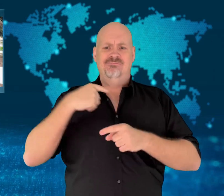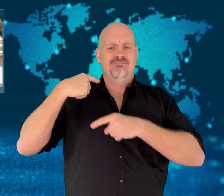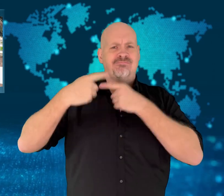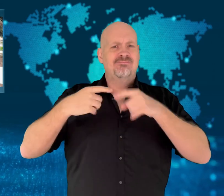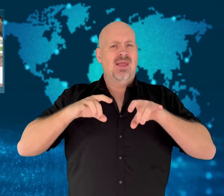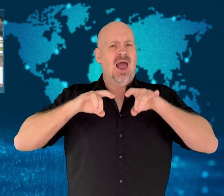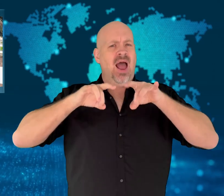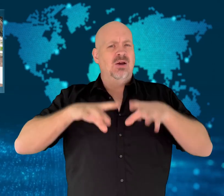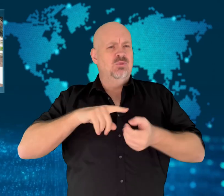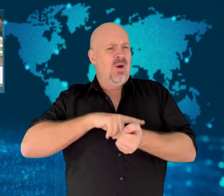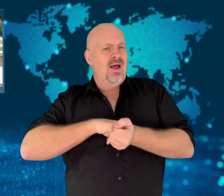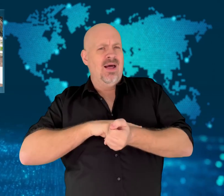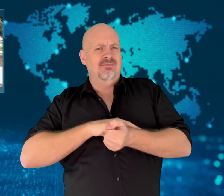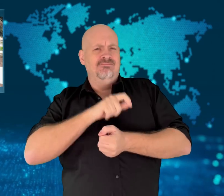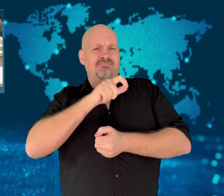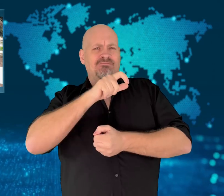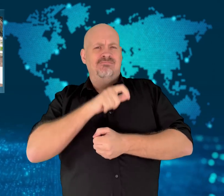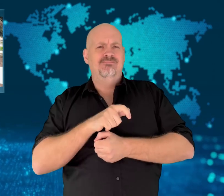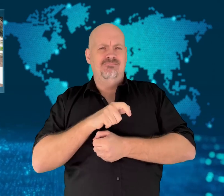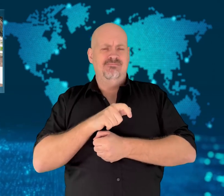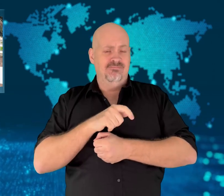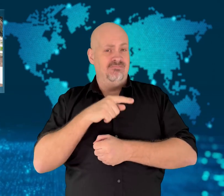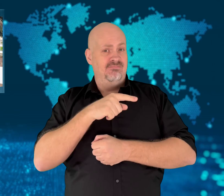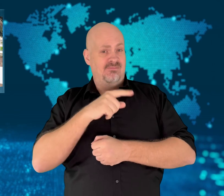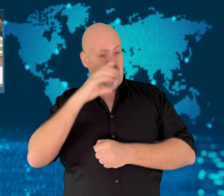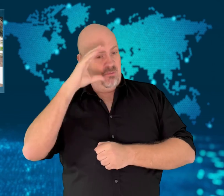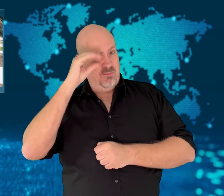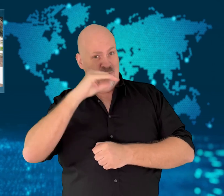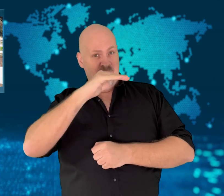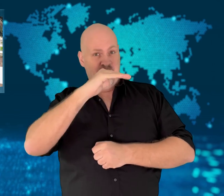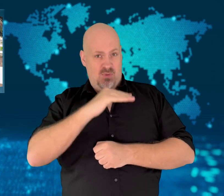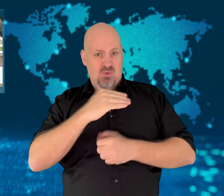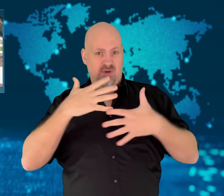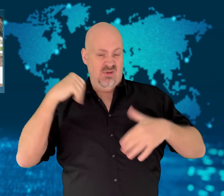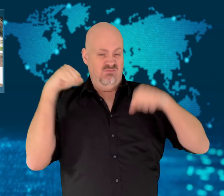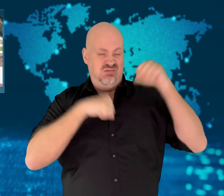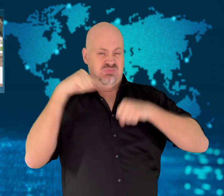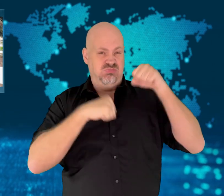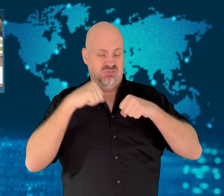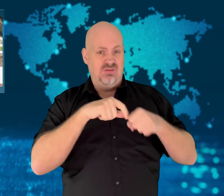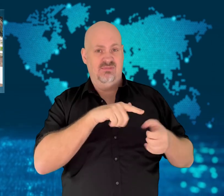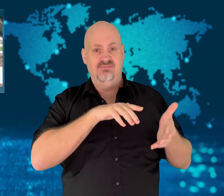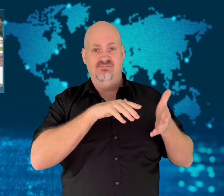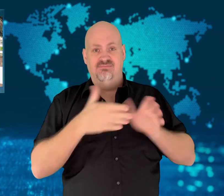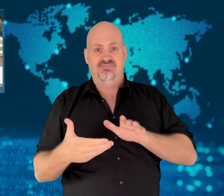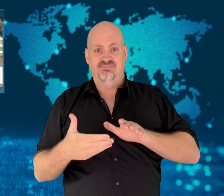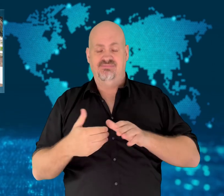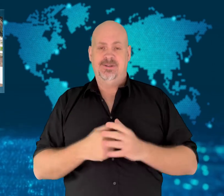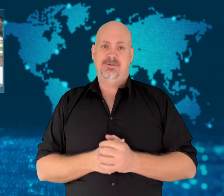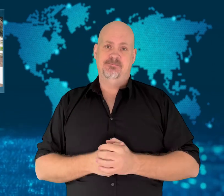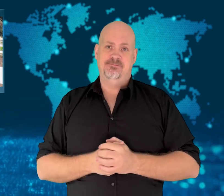an Indigenous schoolboy to death in Australia.